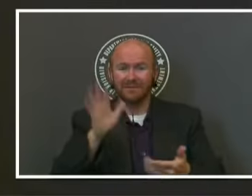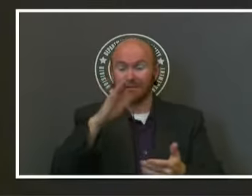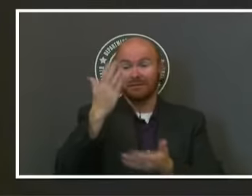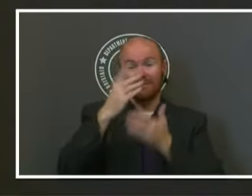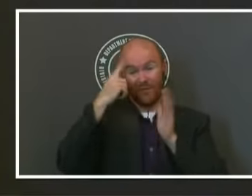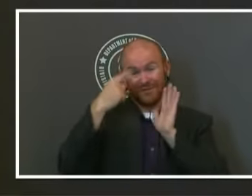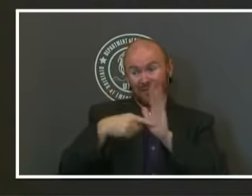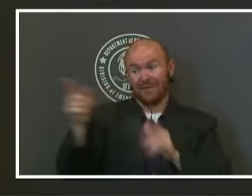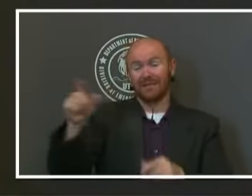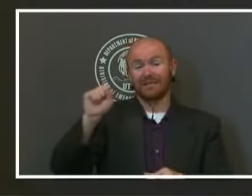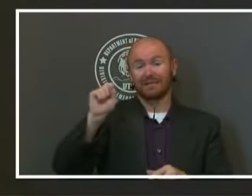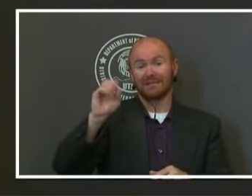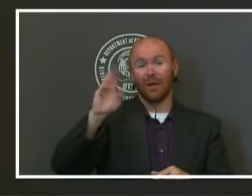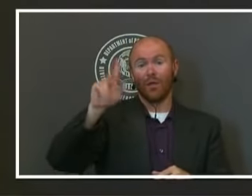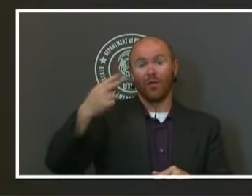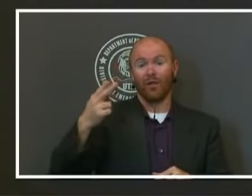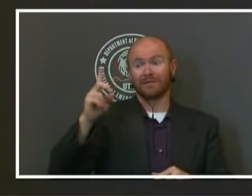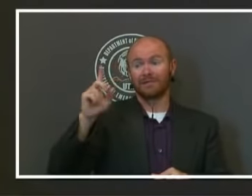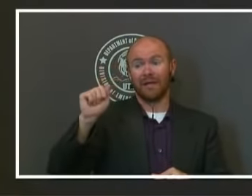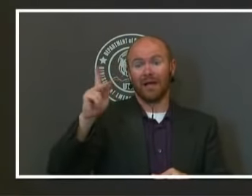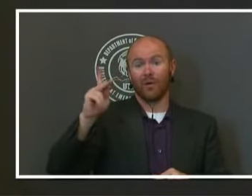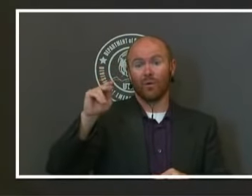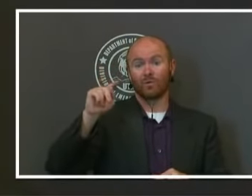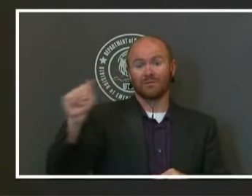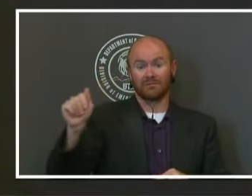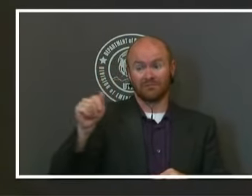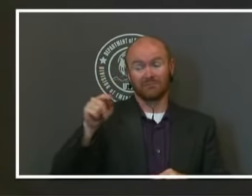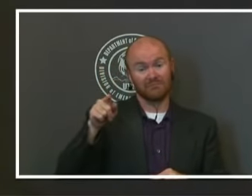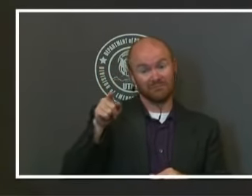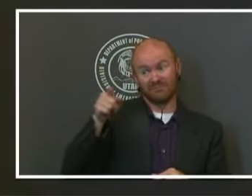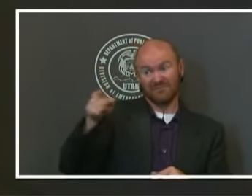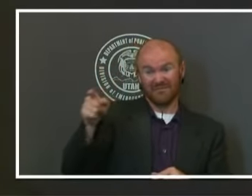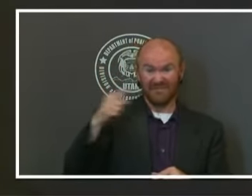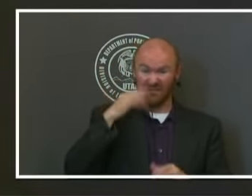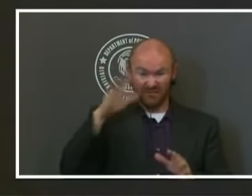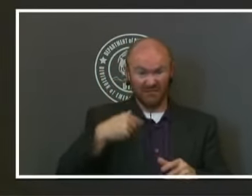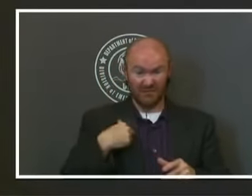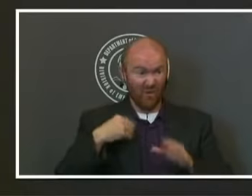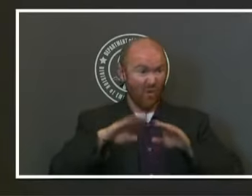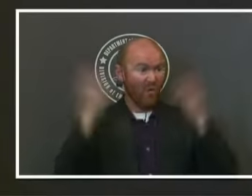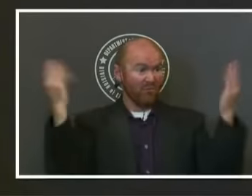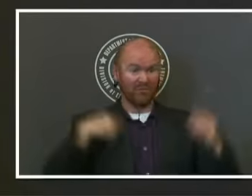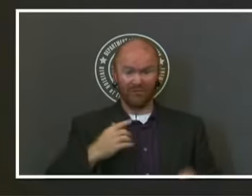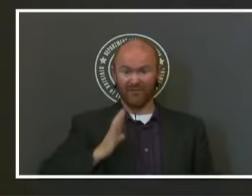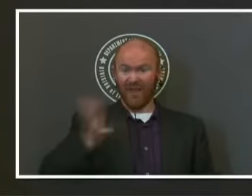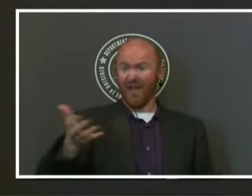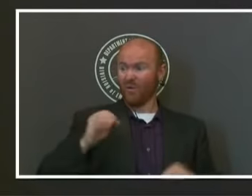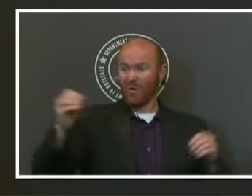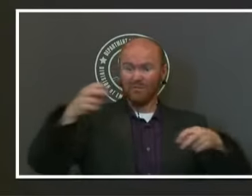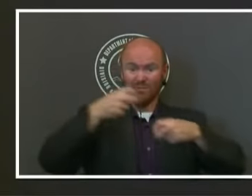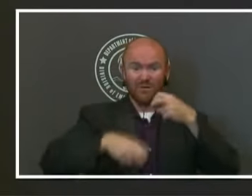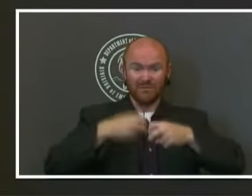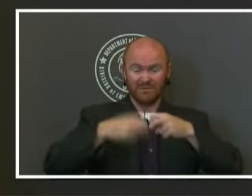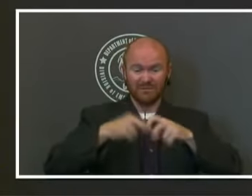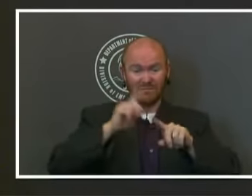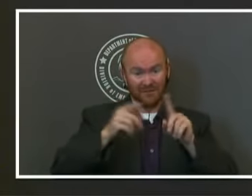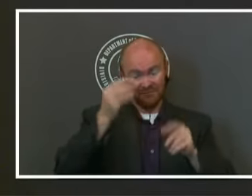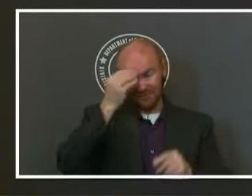and they say look at us we're covering we've done well if we follow the same pattern of South